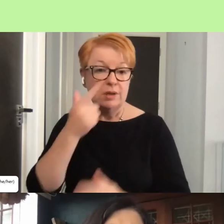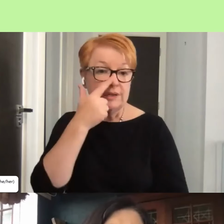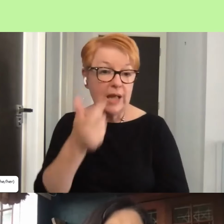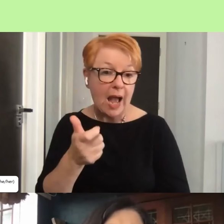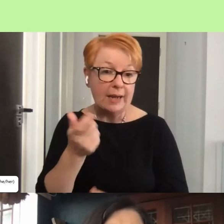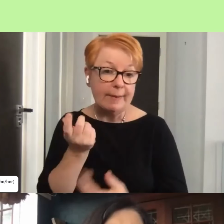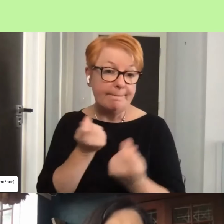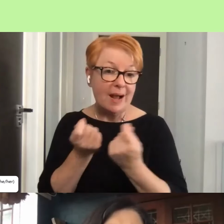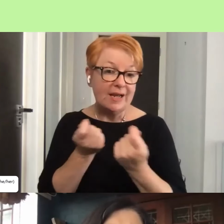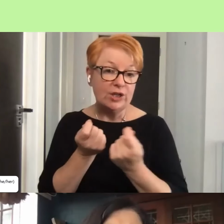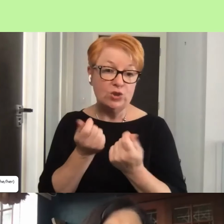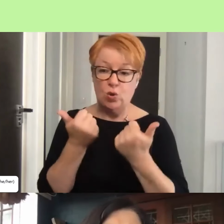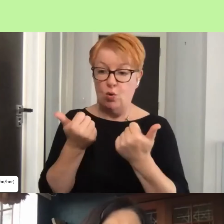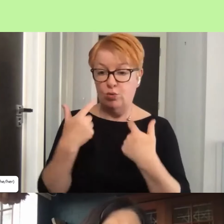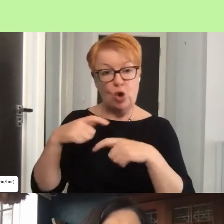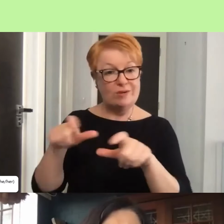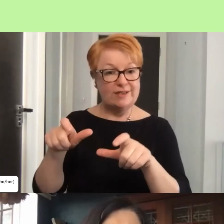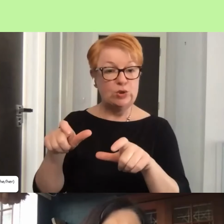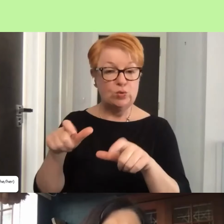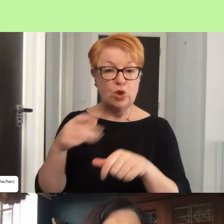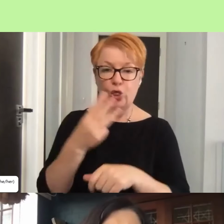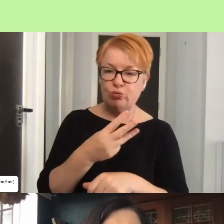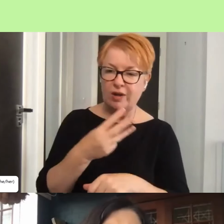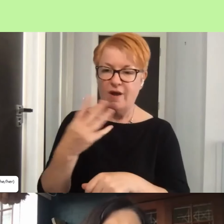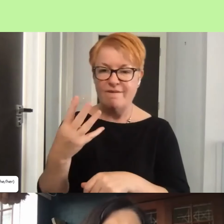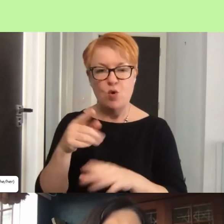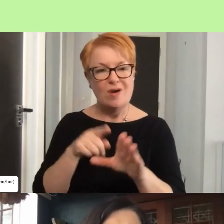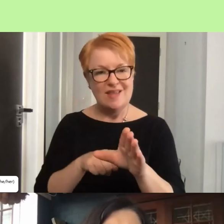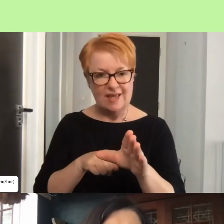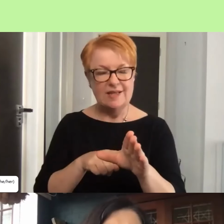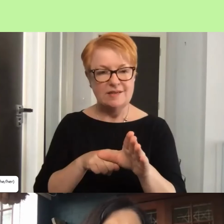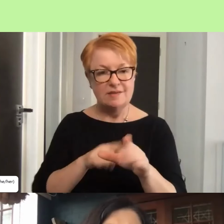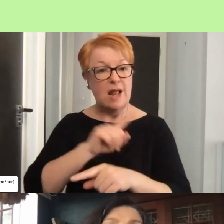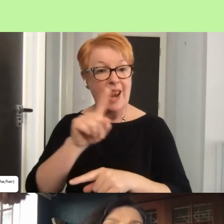so they continue to at least three, four years further, even later, we collaborated.